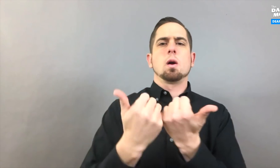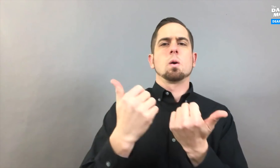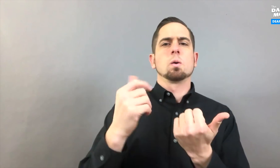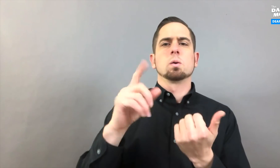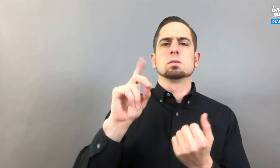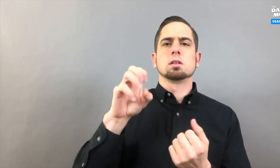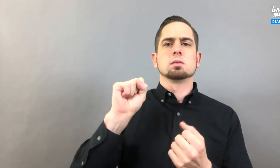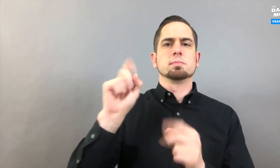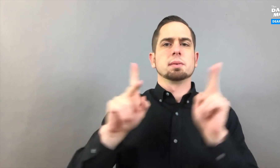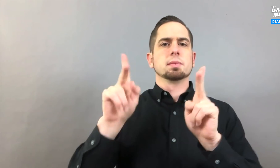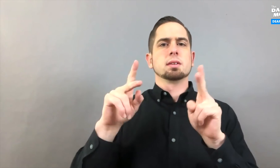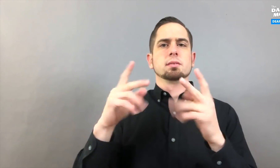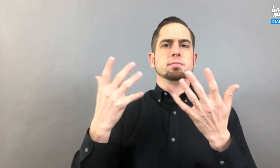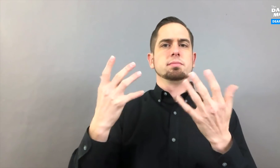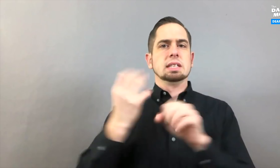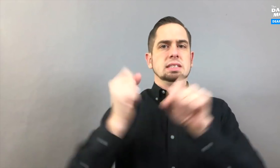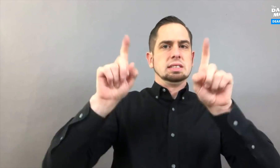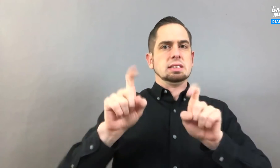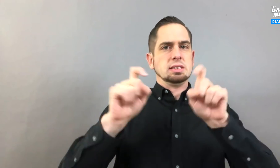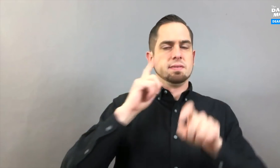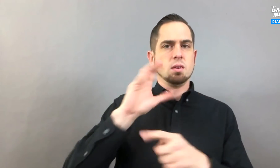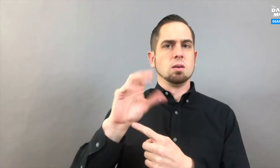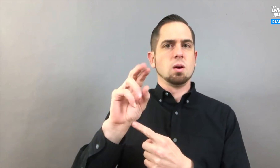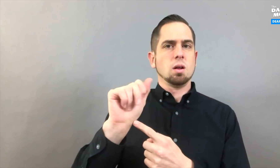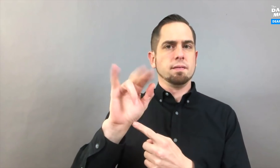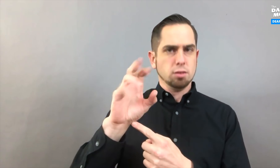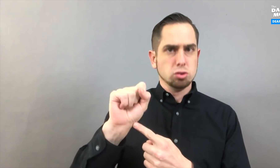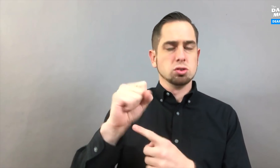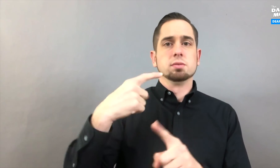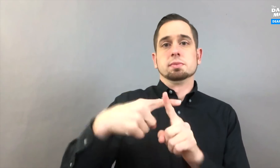How do people get tested for coronavirus?